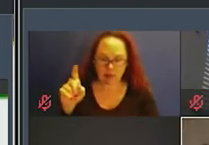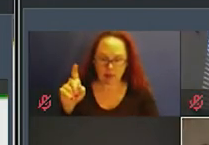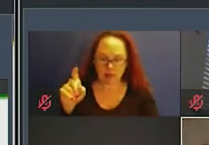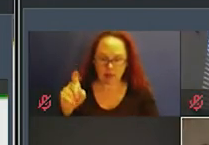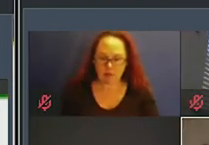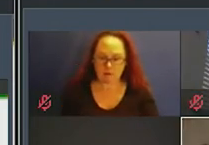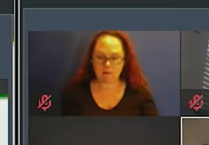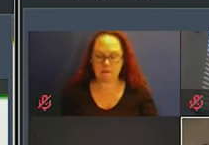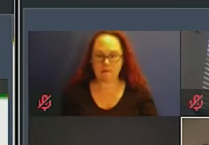Lamont Brown